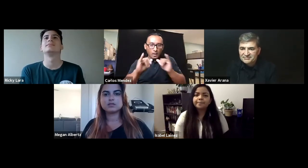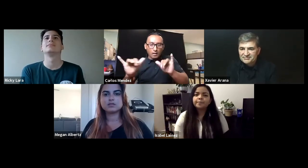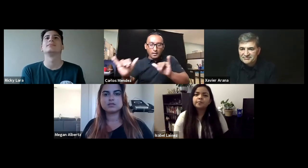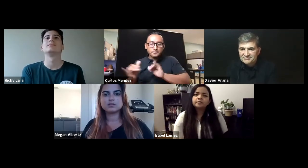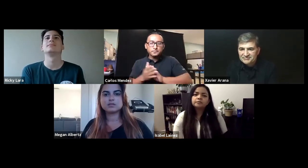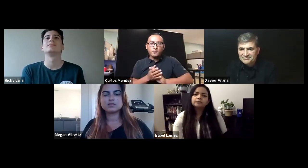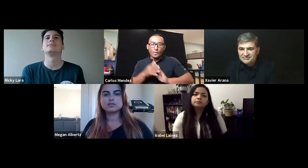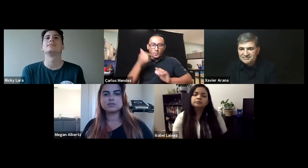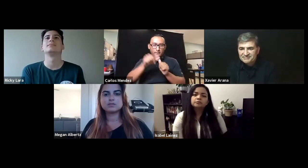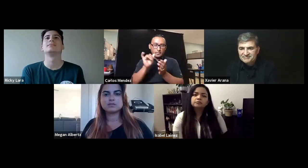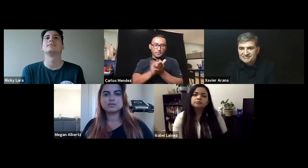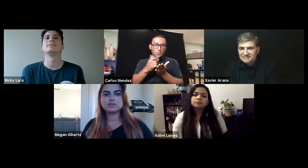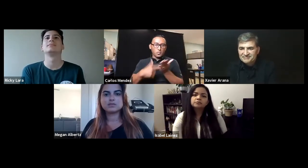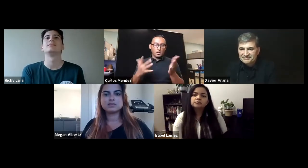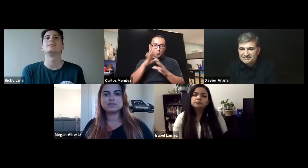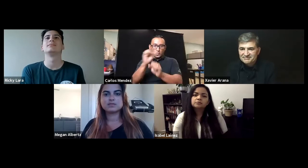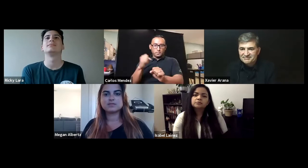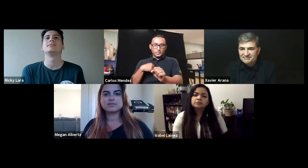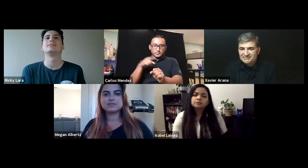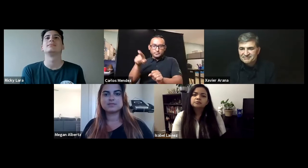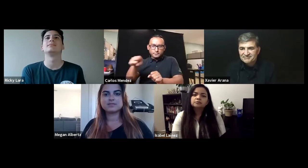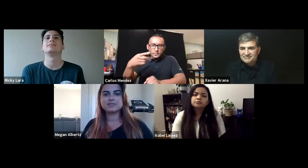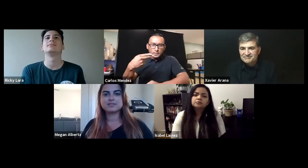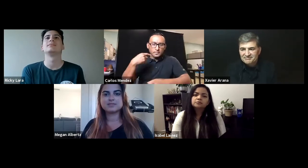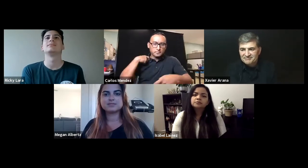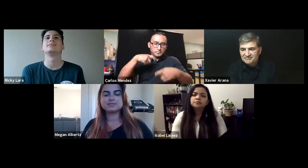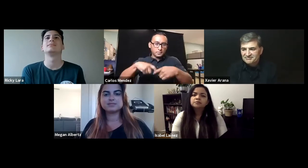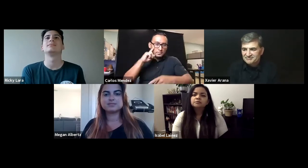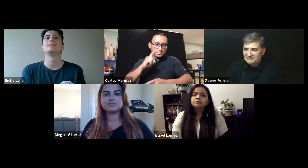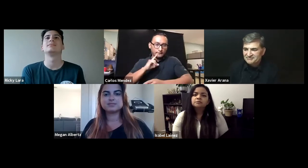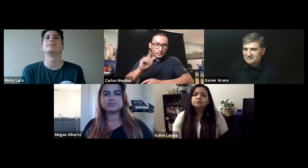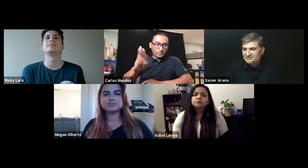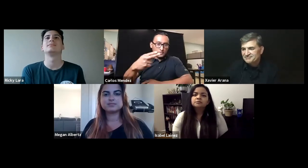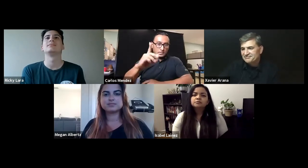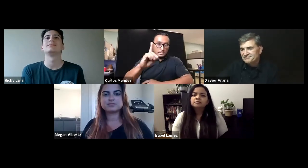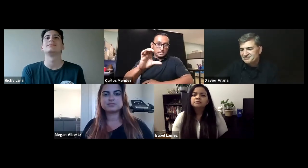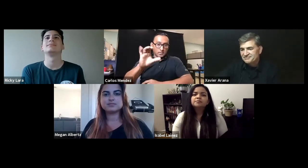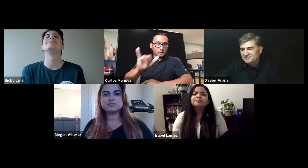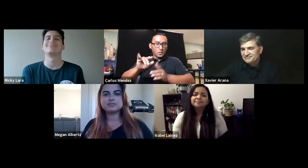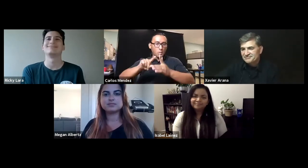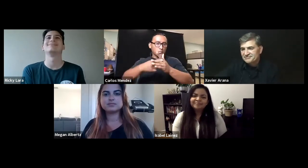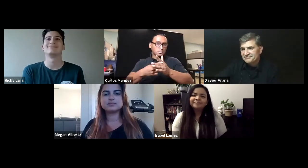But I met other people while I was... in my time here at RIT/NTID